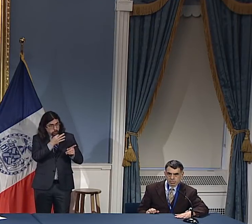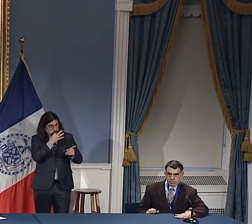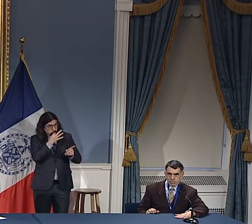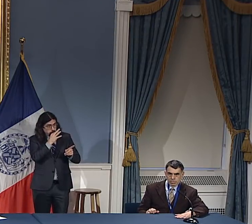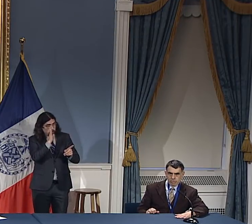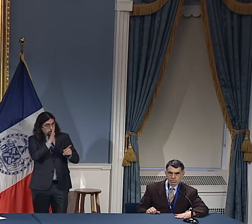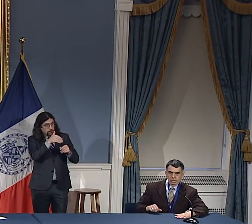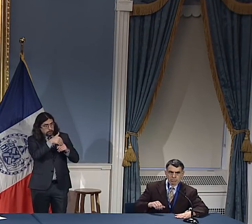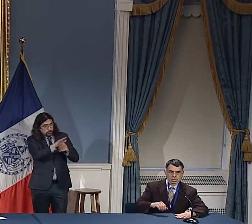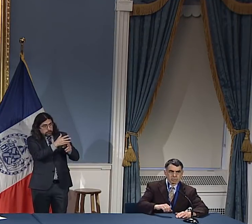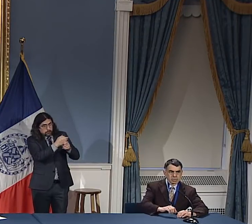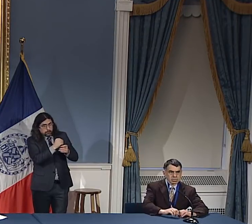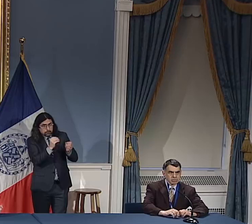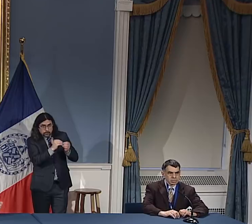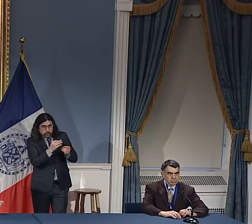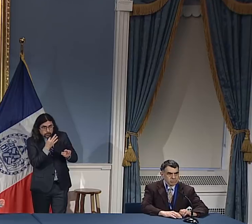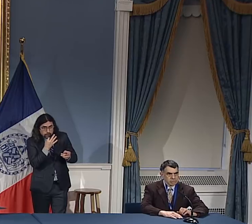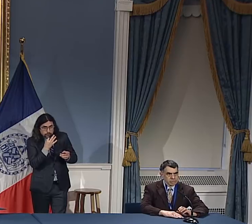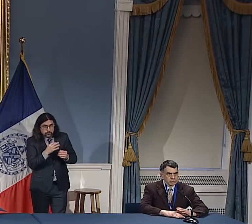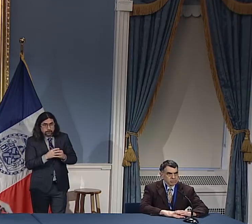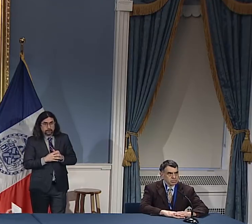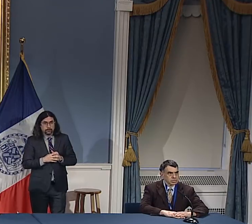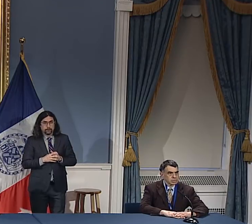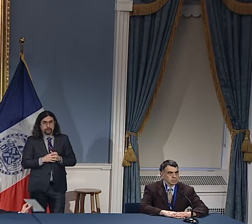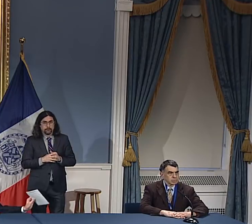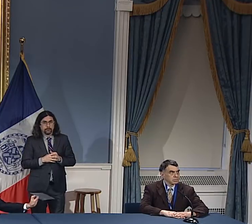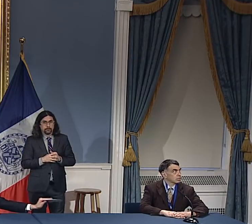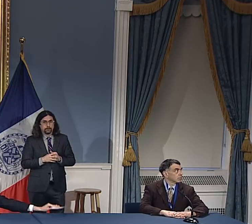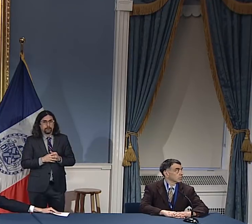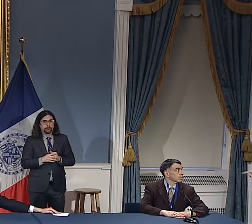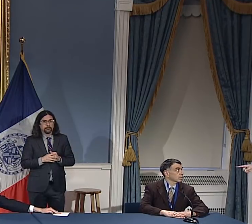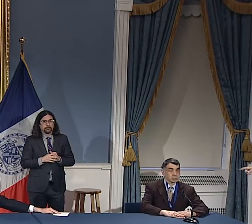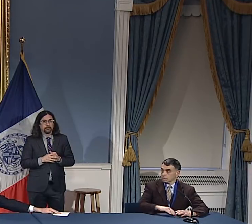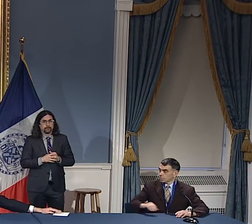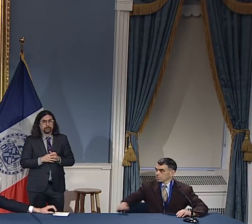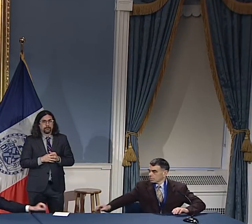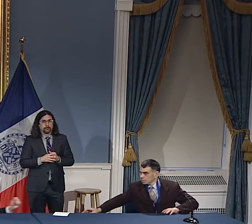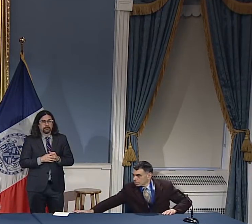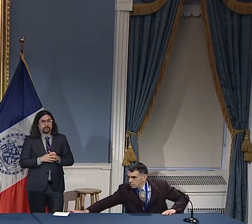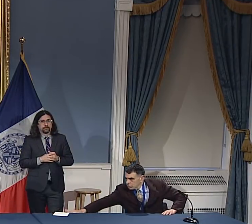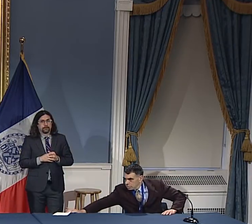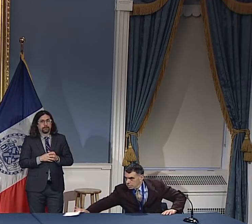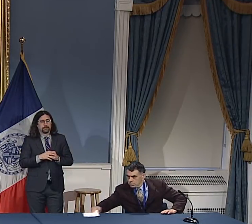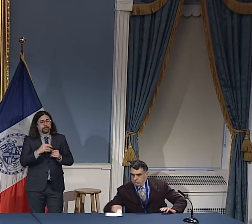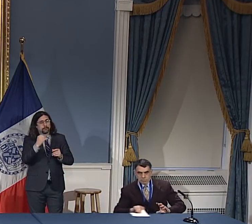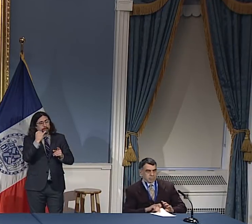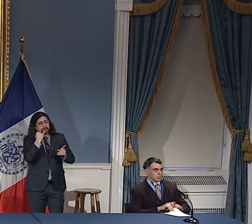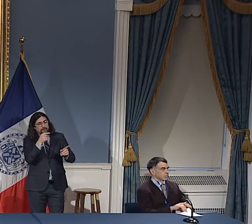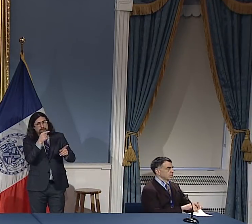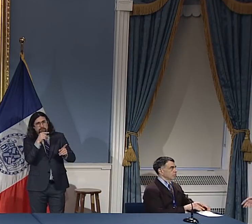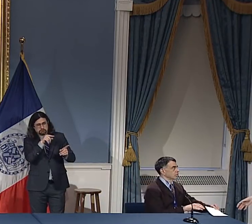PARTICULAR SUPPLIES WILL LAST AND IF THEY ARE ANTICIPATING A DELIVERY SO THAT IF THERE ARE